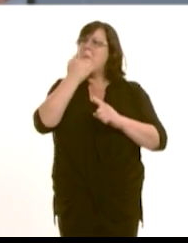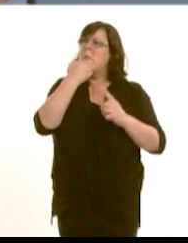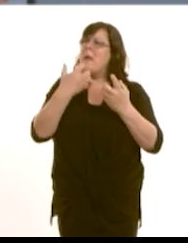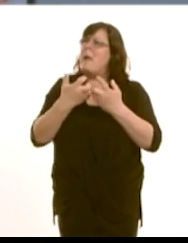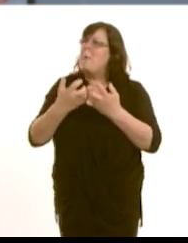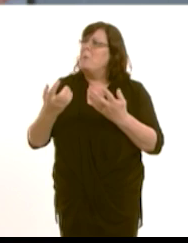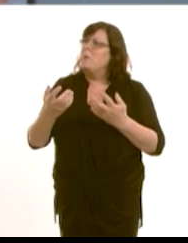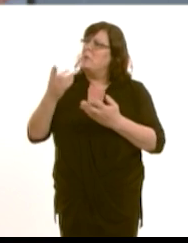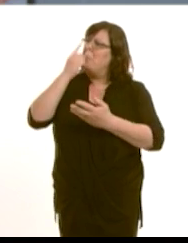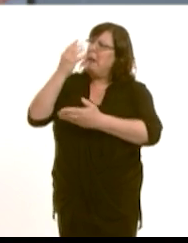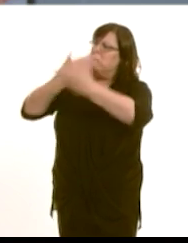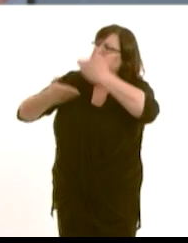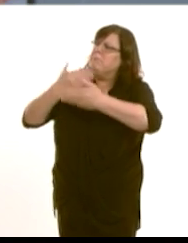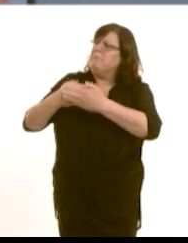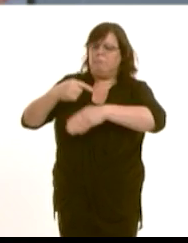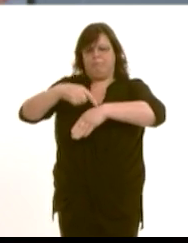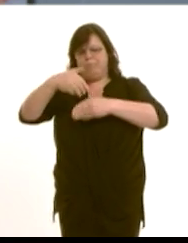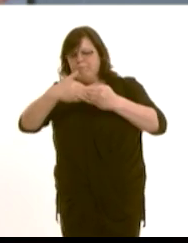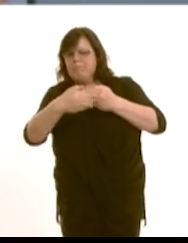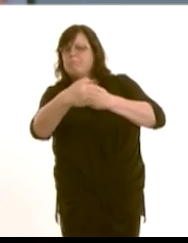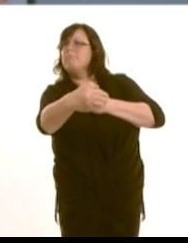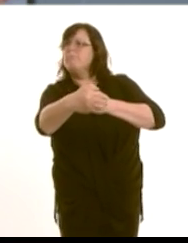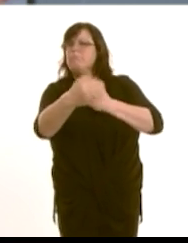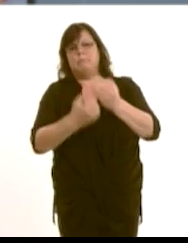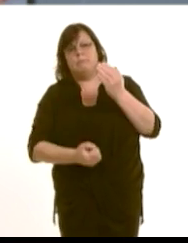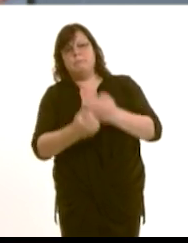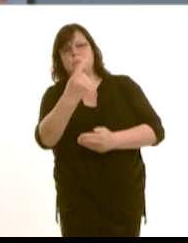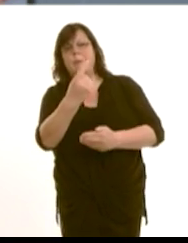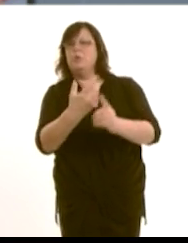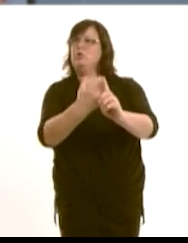So, can you give us a timeline when the script that you read there is actually acted on and